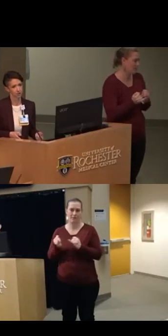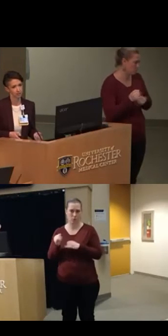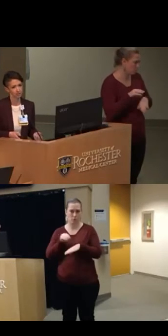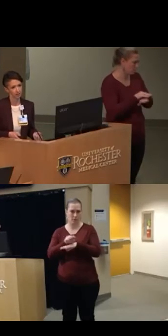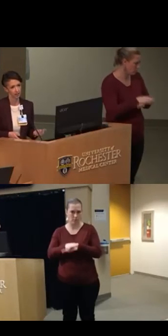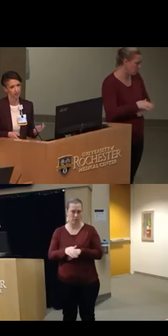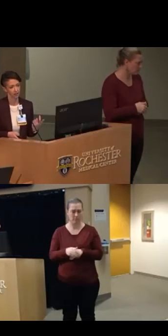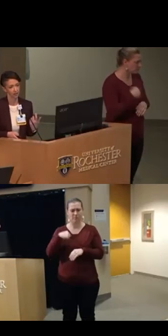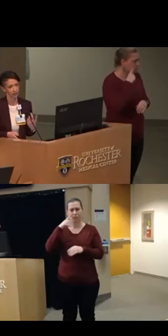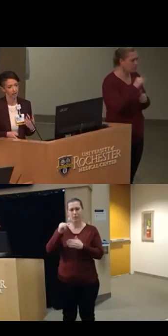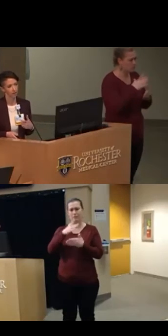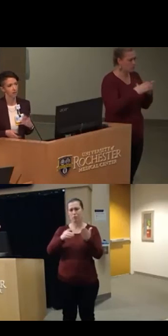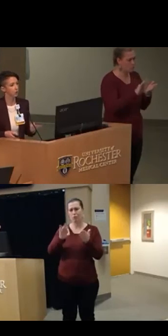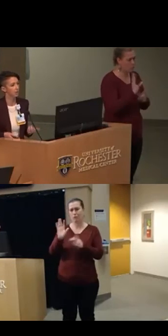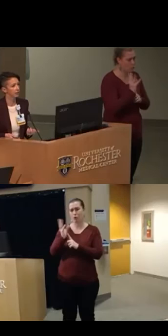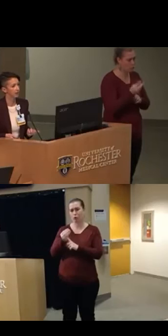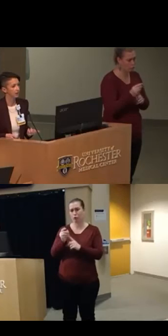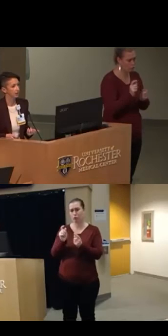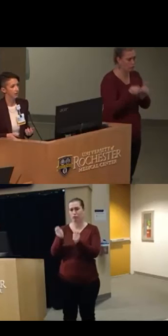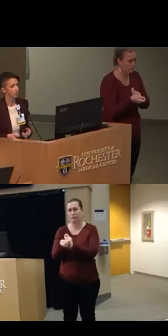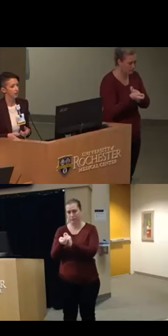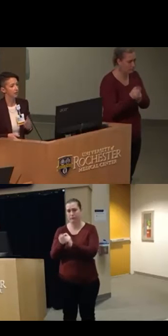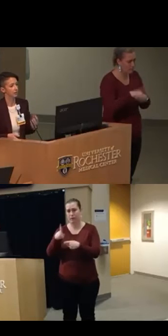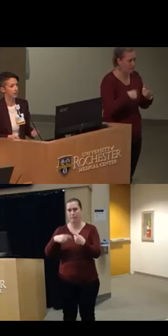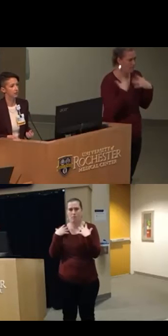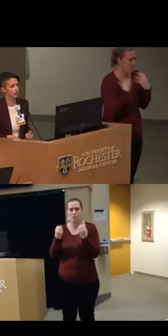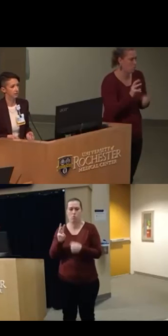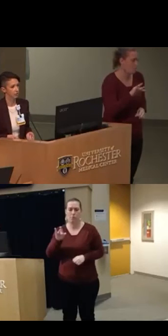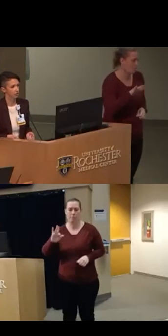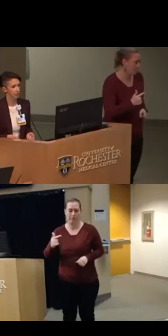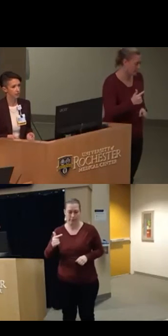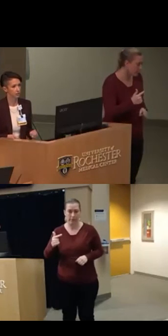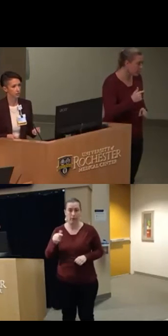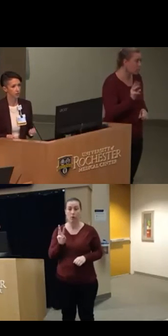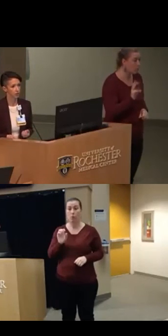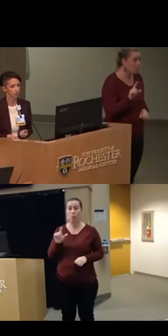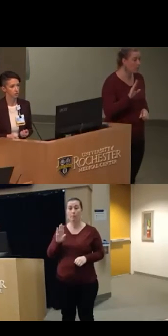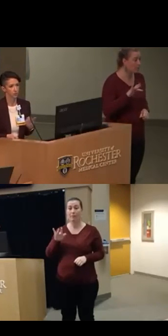shift around well-being that well-being is not a set of individual behaviors that we do when